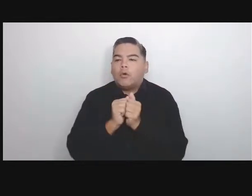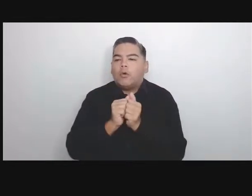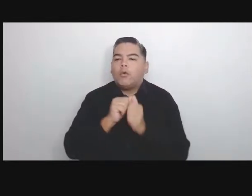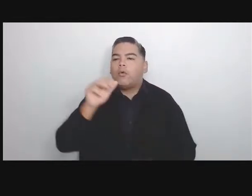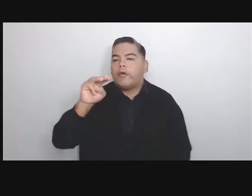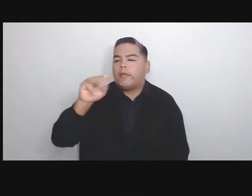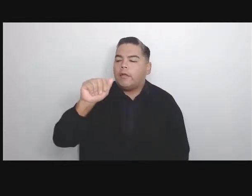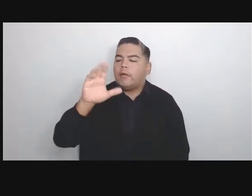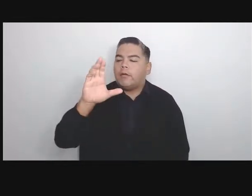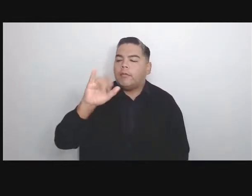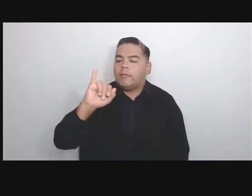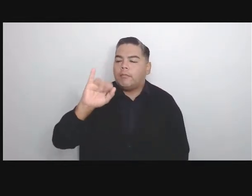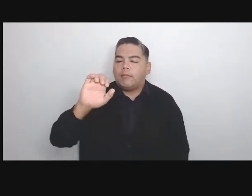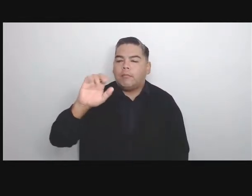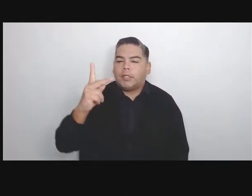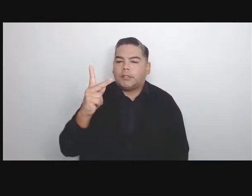session accessibility testing NSCI / CD